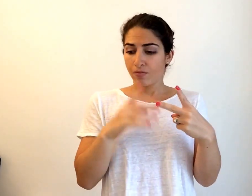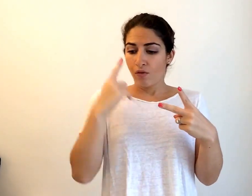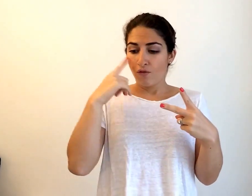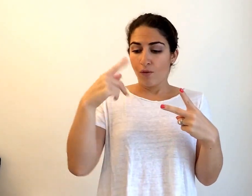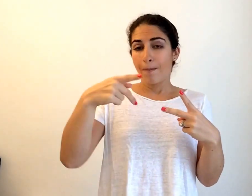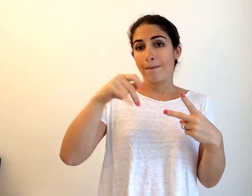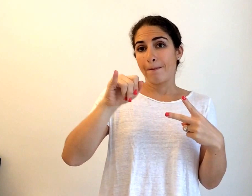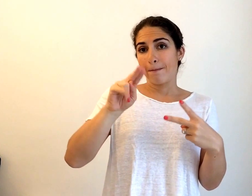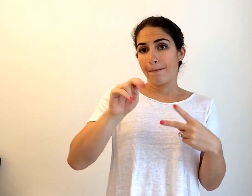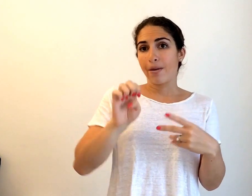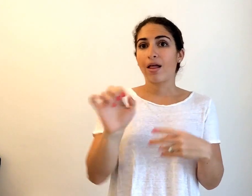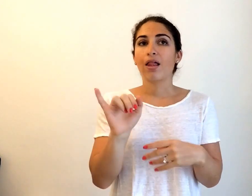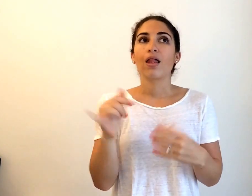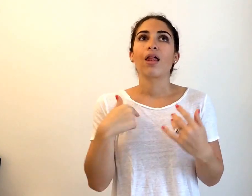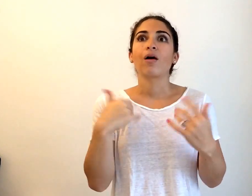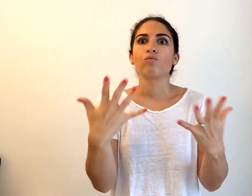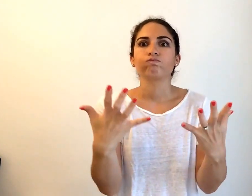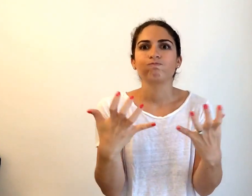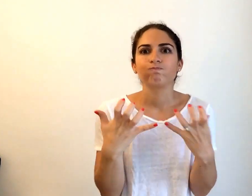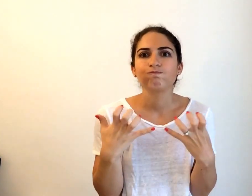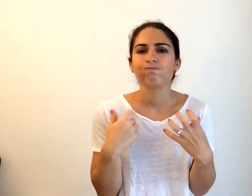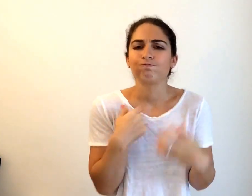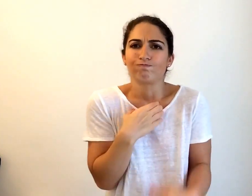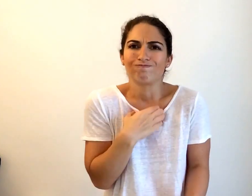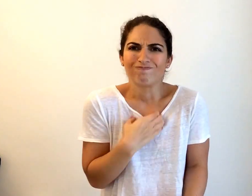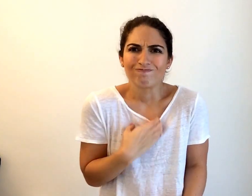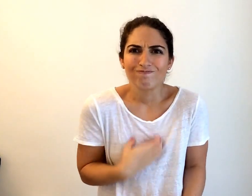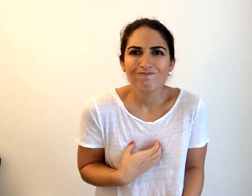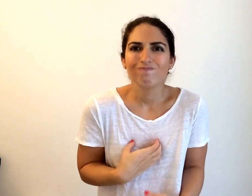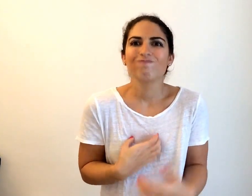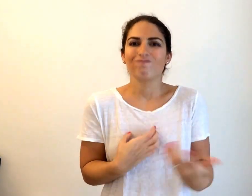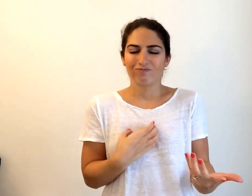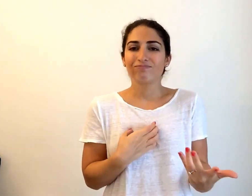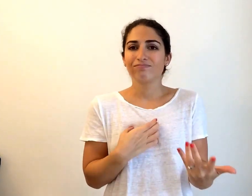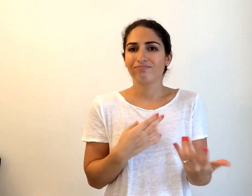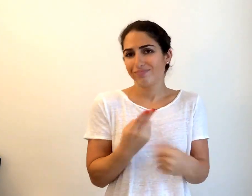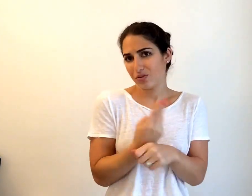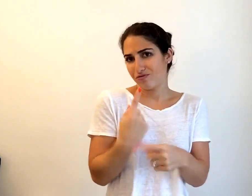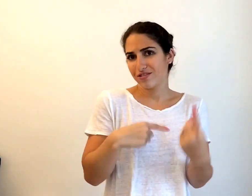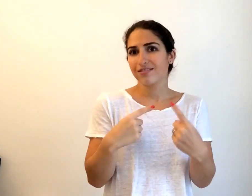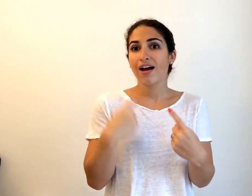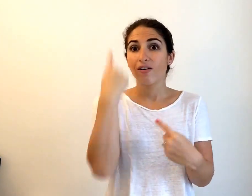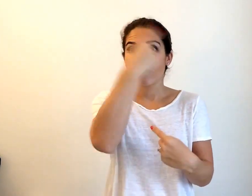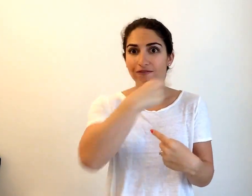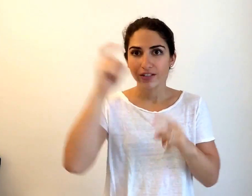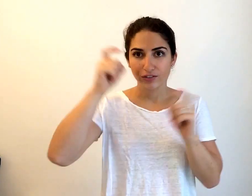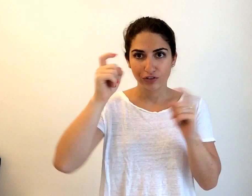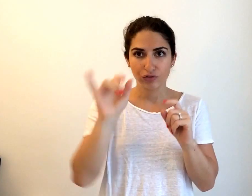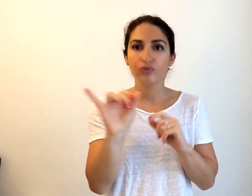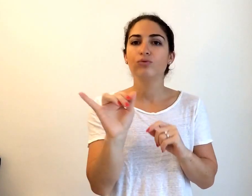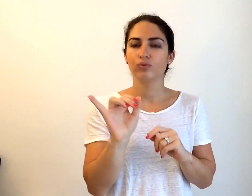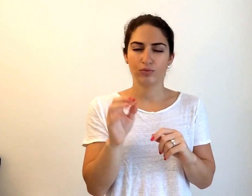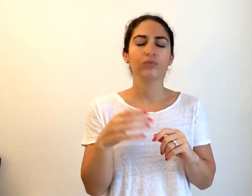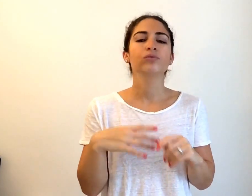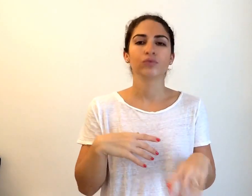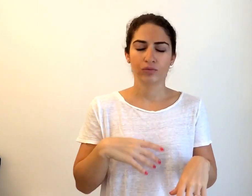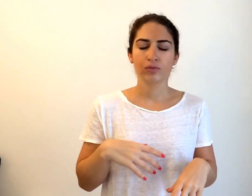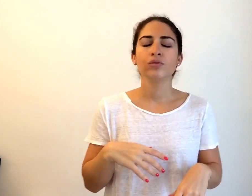second to "pine" for something--like really want it--you can sign those things right? and your facial expression should show